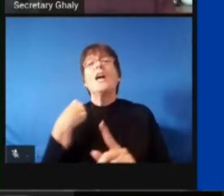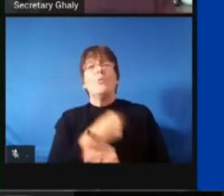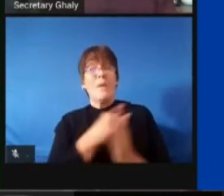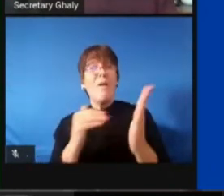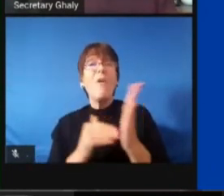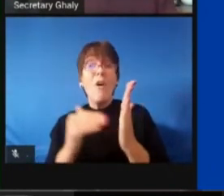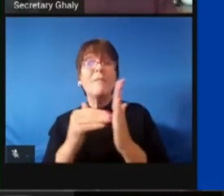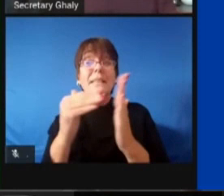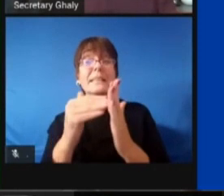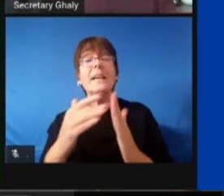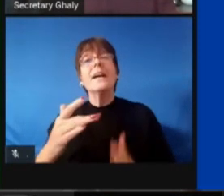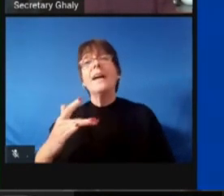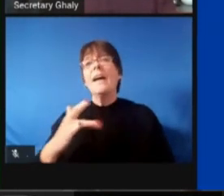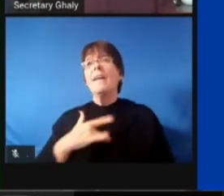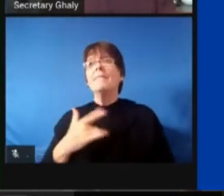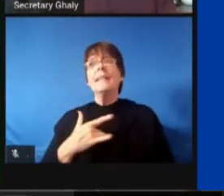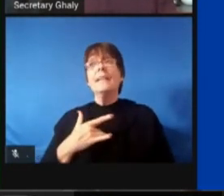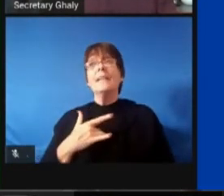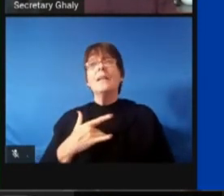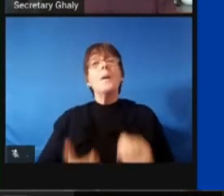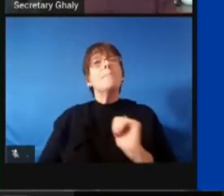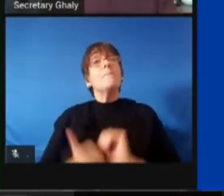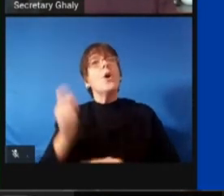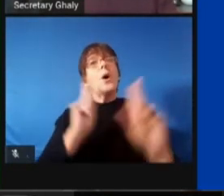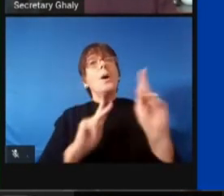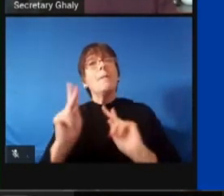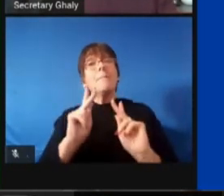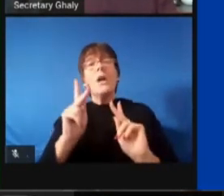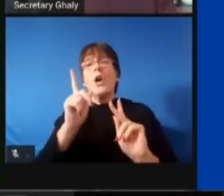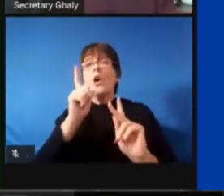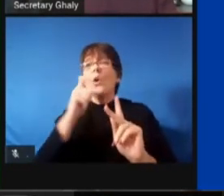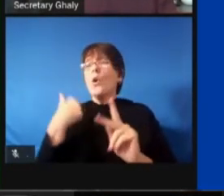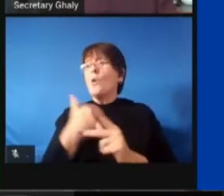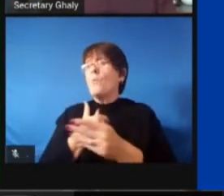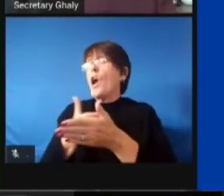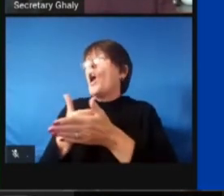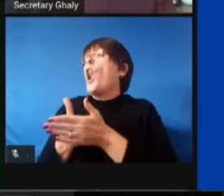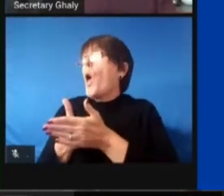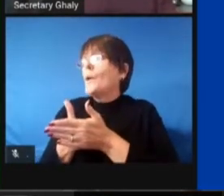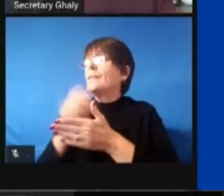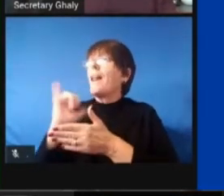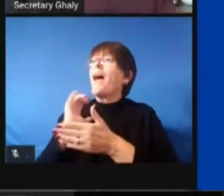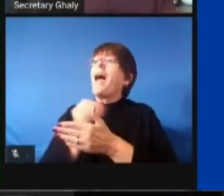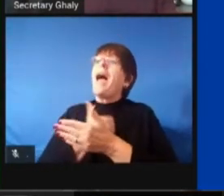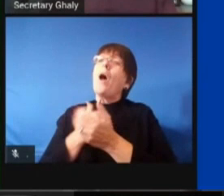OUTSIDE OF YOUR HOUSEHOLD ALSO CREATE A HIGHER RISK SITUATION.